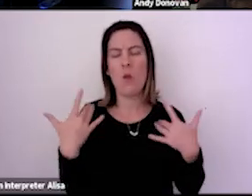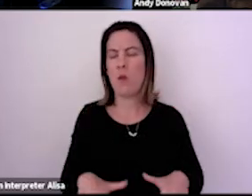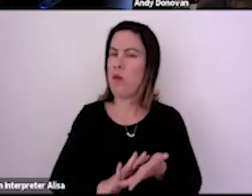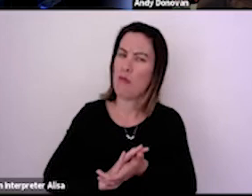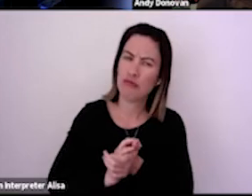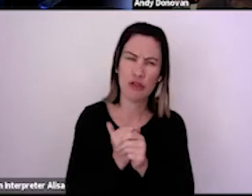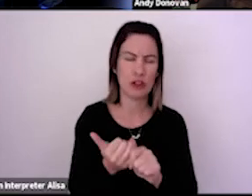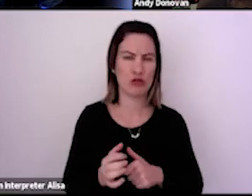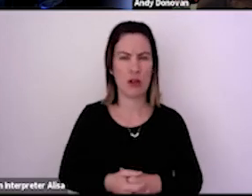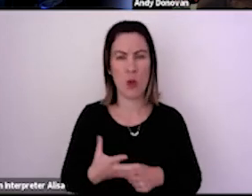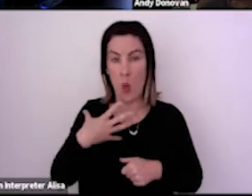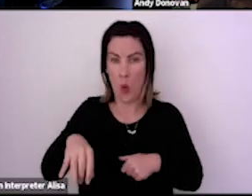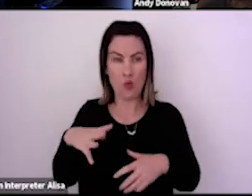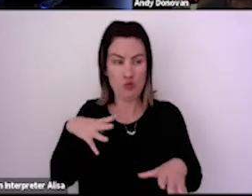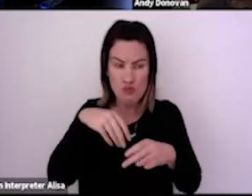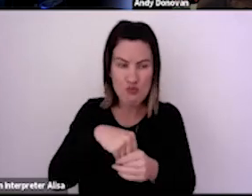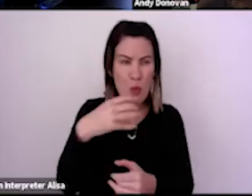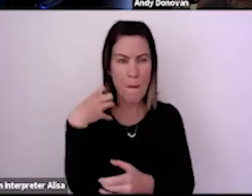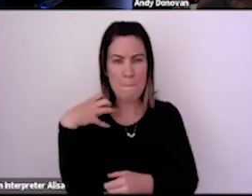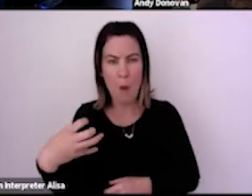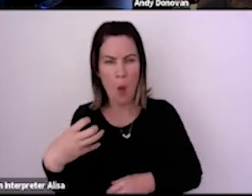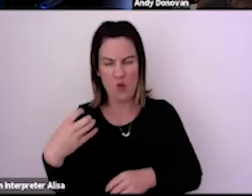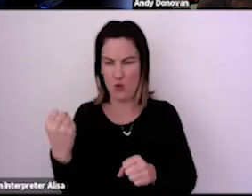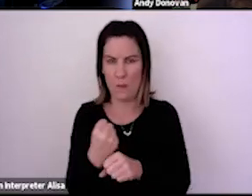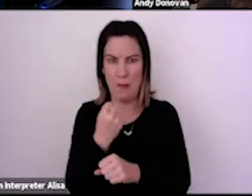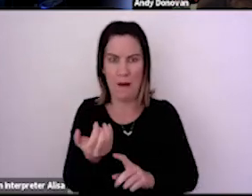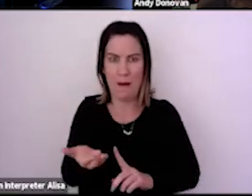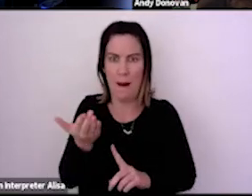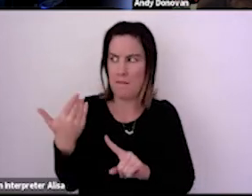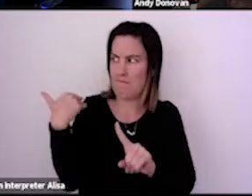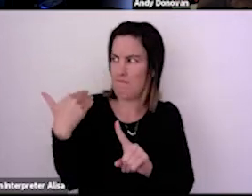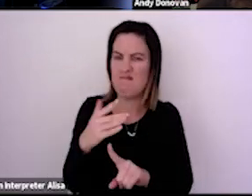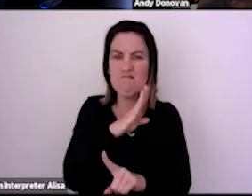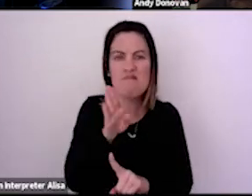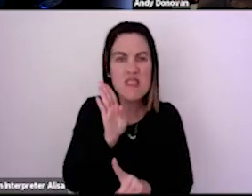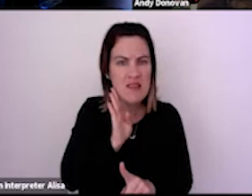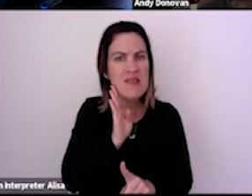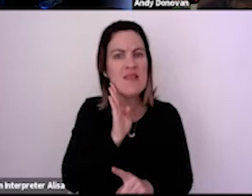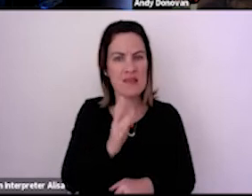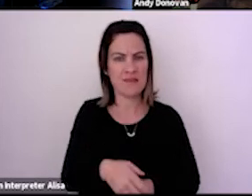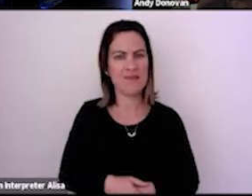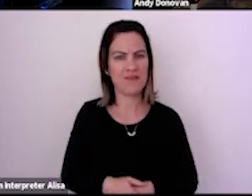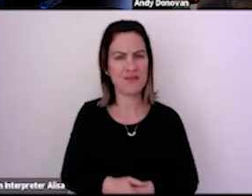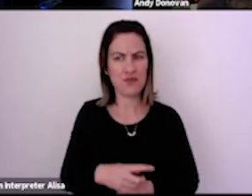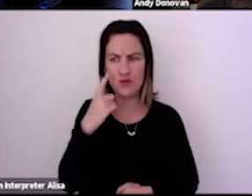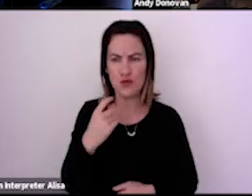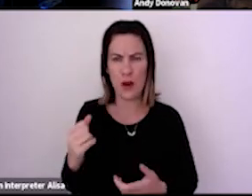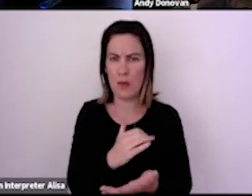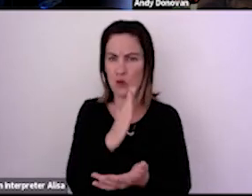lost time or make sure that they are balancing out all of the COVID-19 of serious things that are going on in